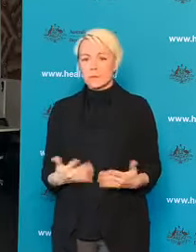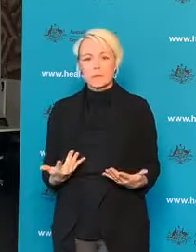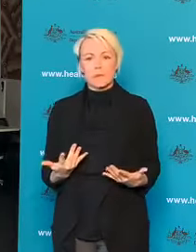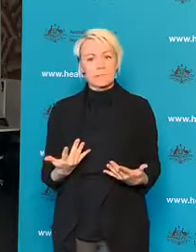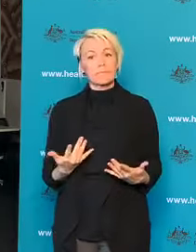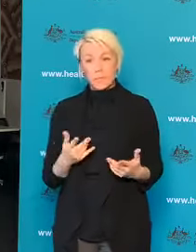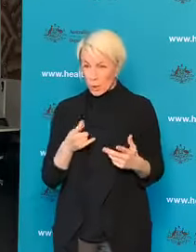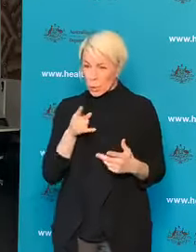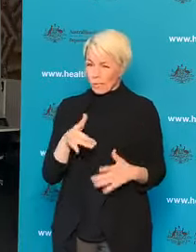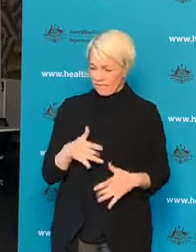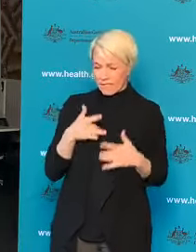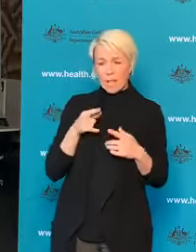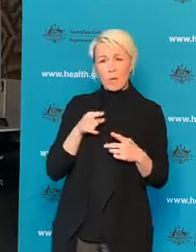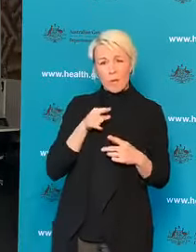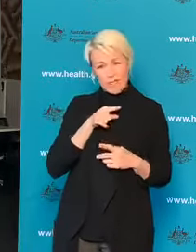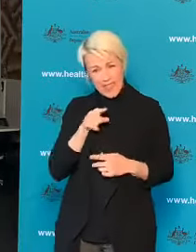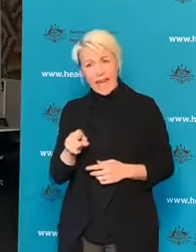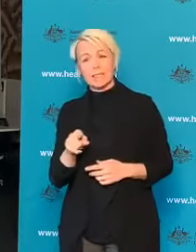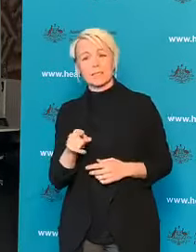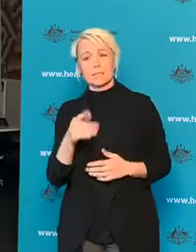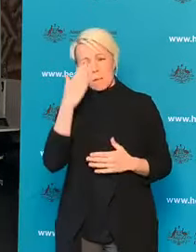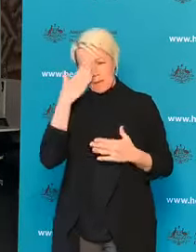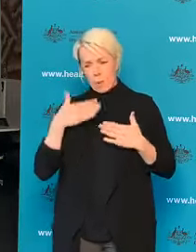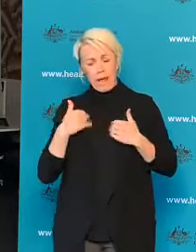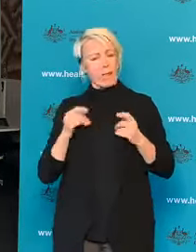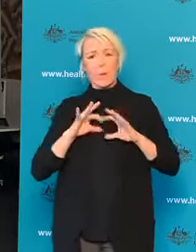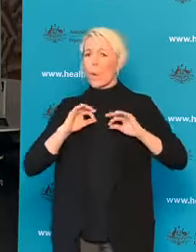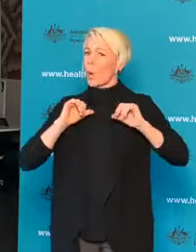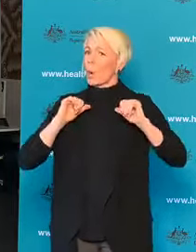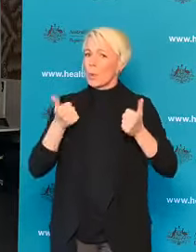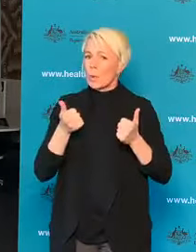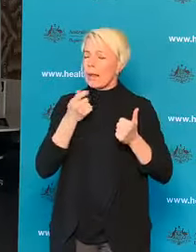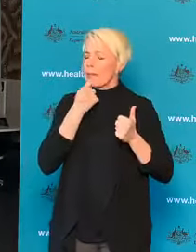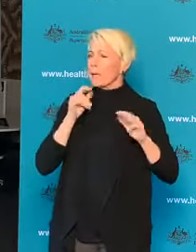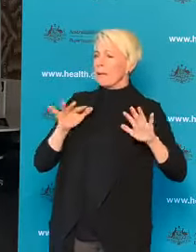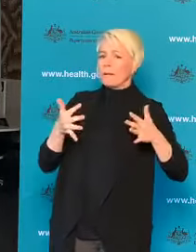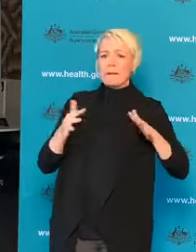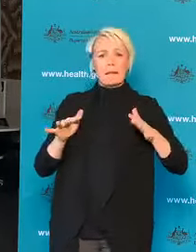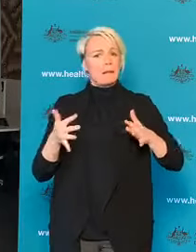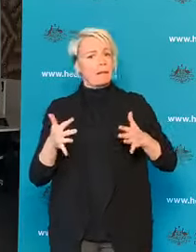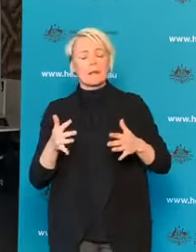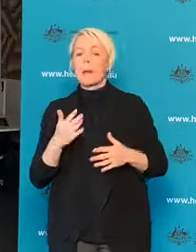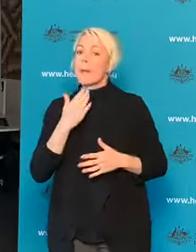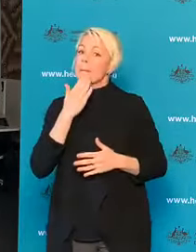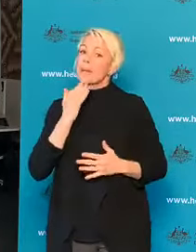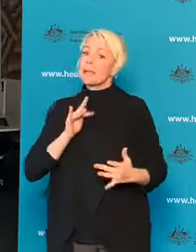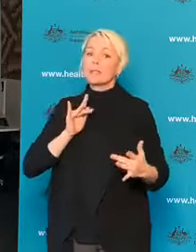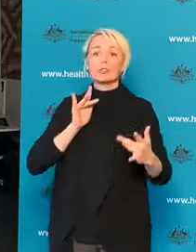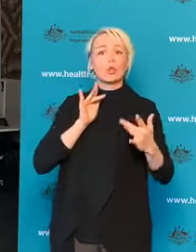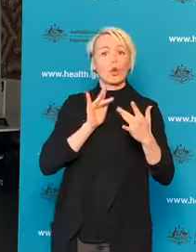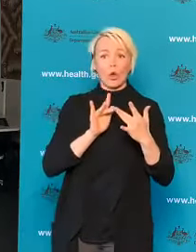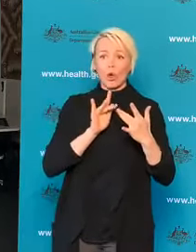experiencing mental health challenges please do reach out. Reach out to the telephone services